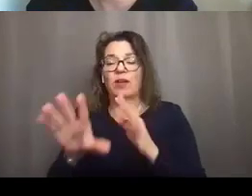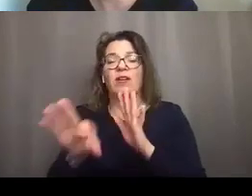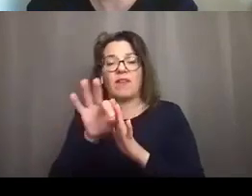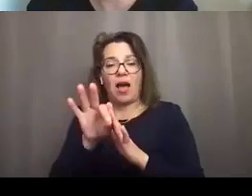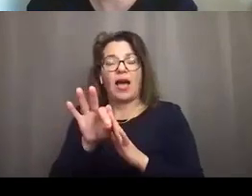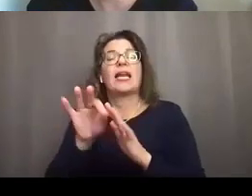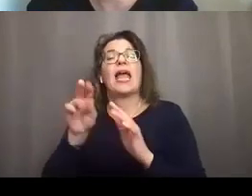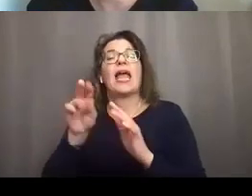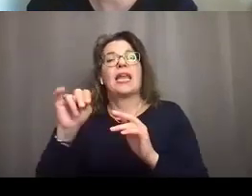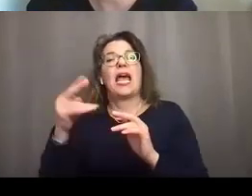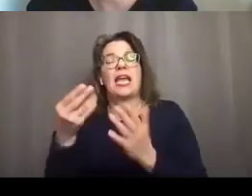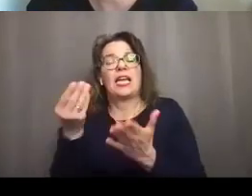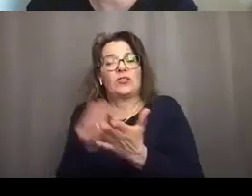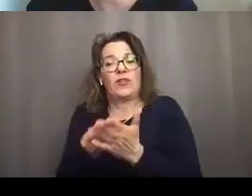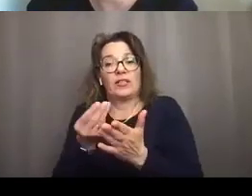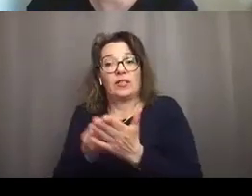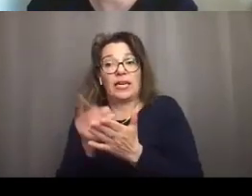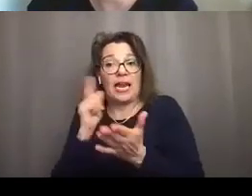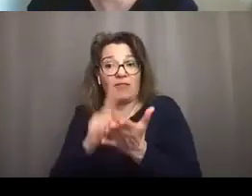investigators working on topics similar to yours.